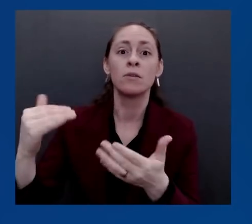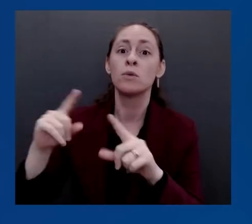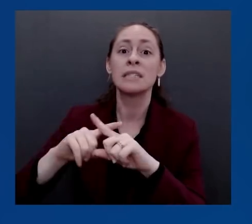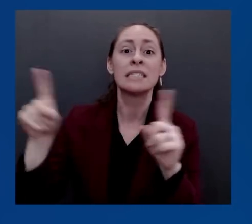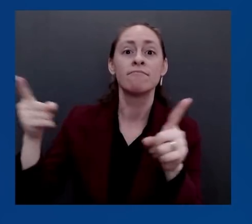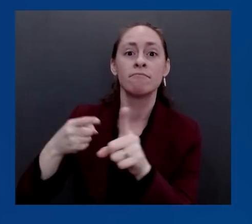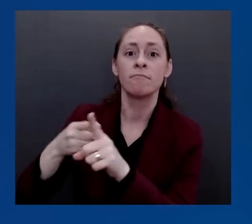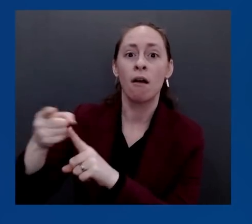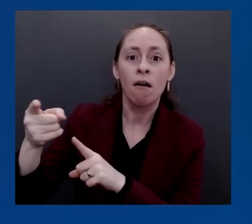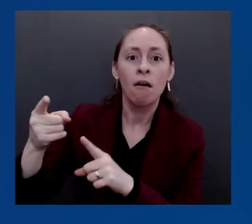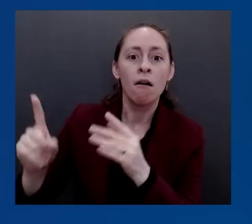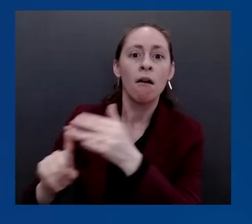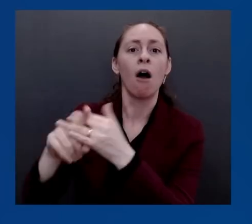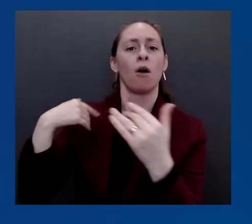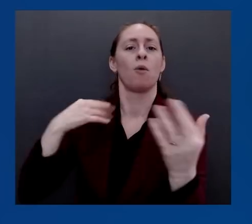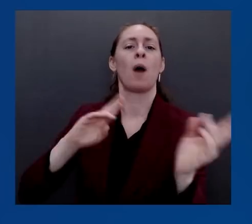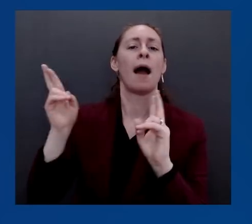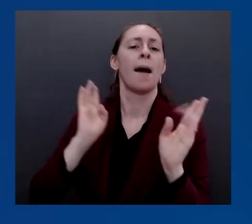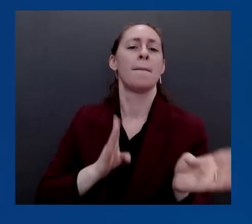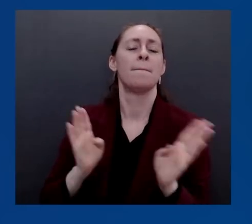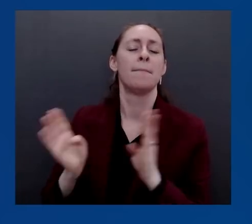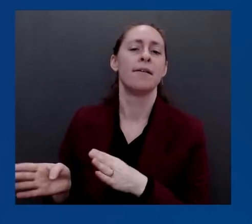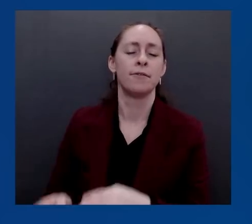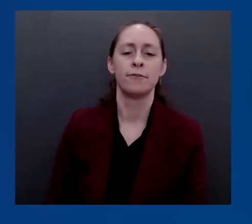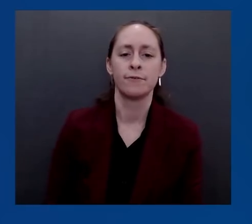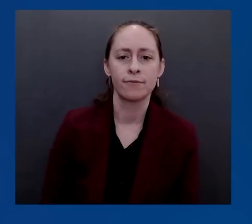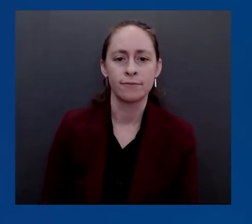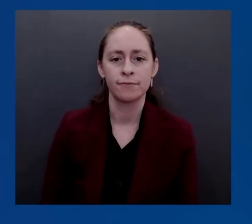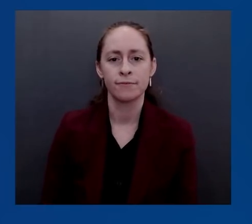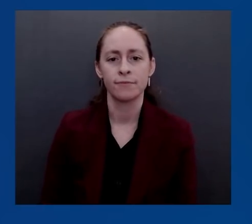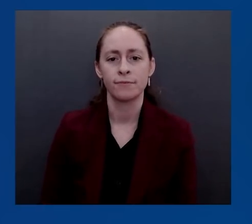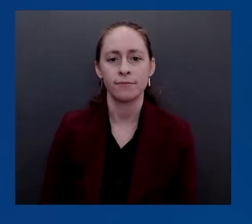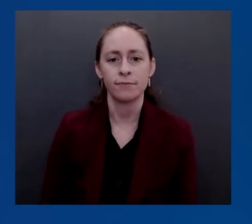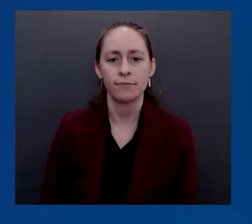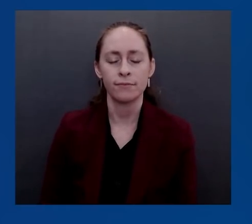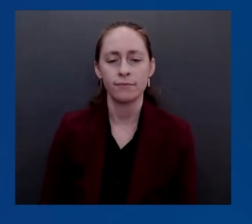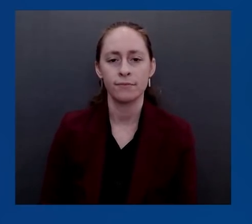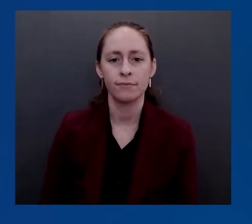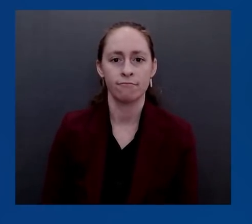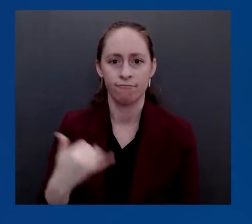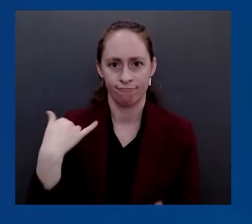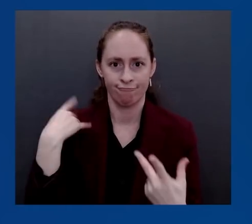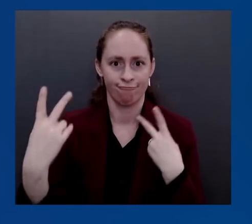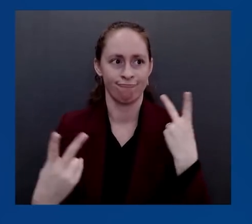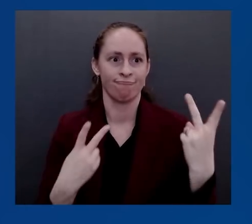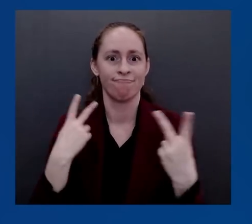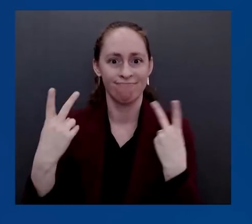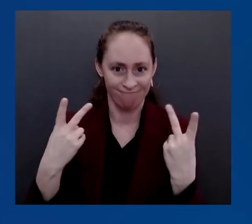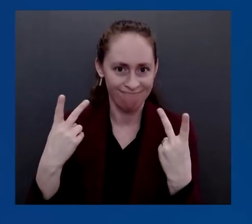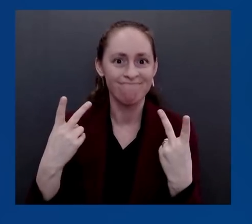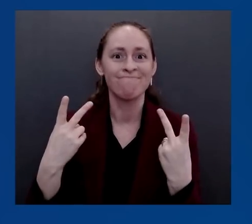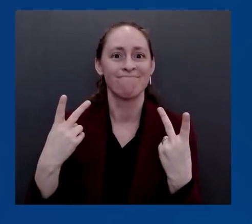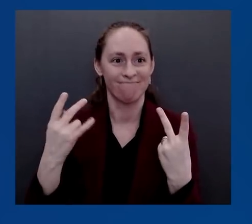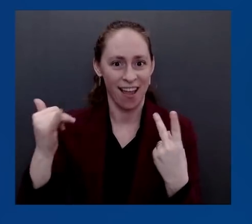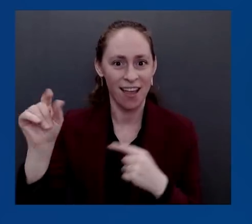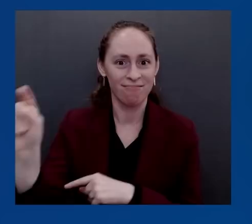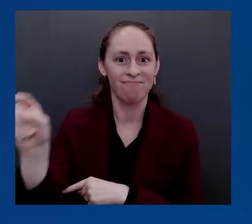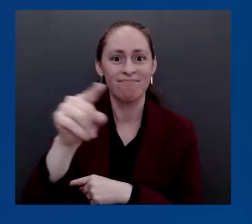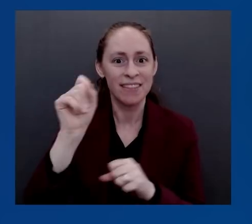new testing companies as they seek FDA authorization, along with a new NIH program aimed at bringing the costs of testing down,